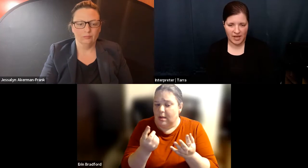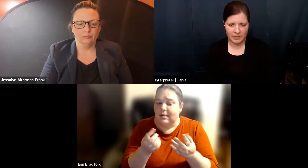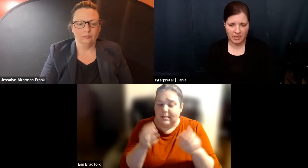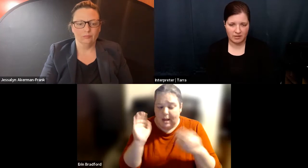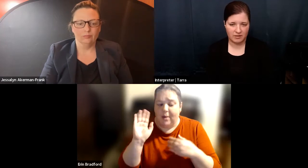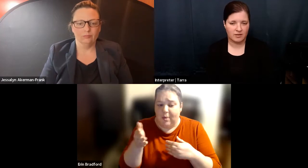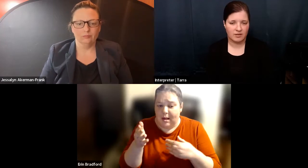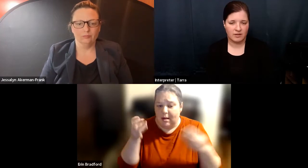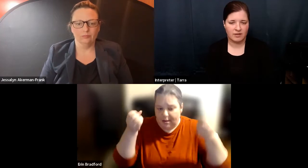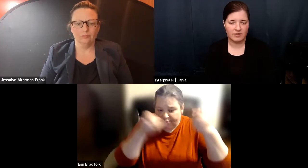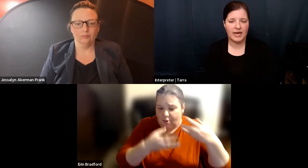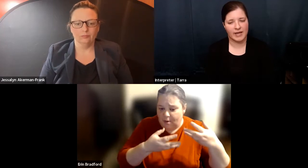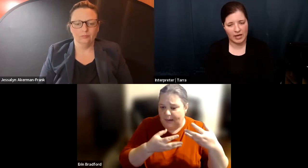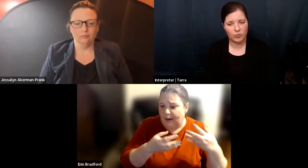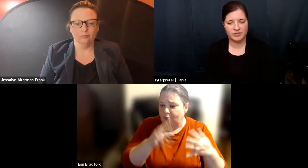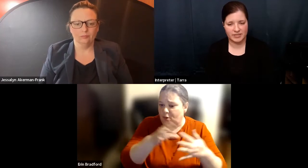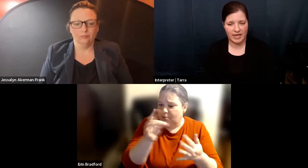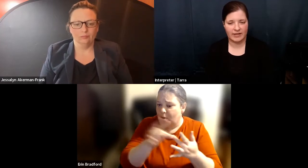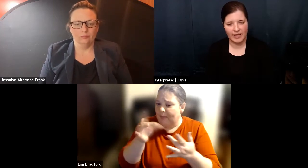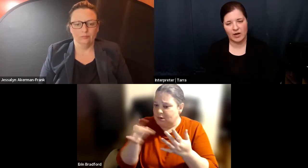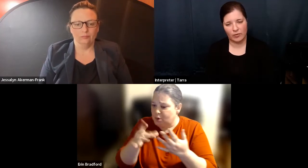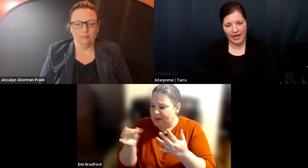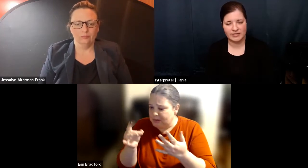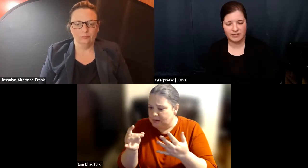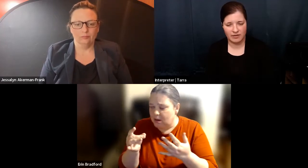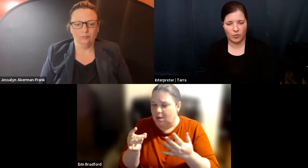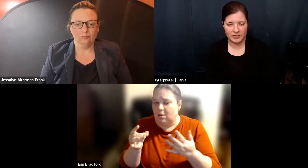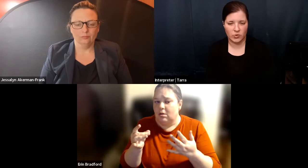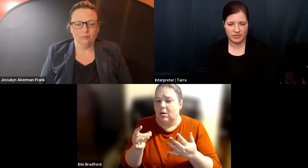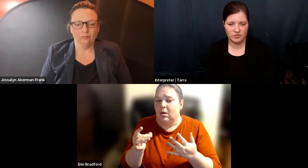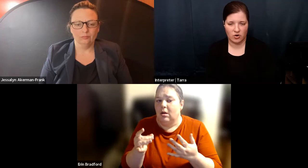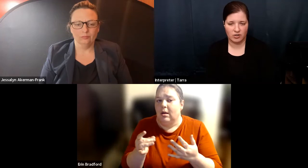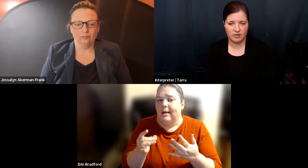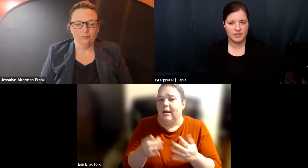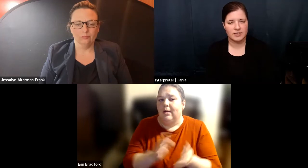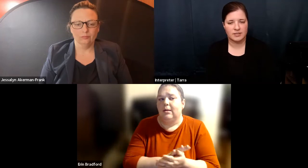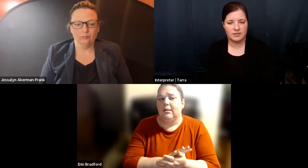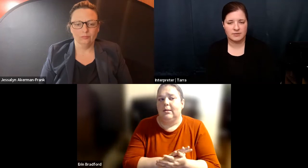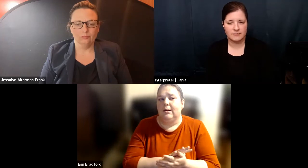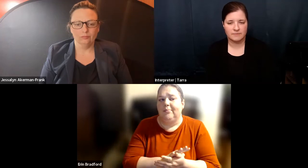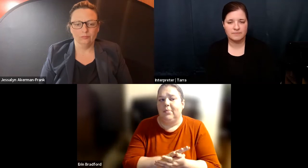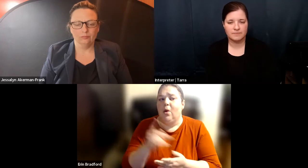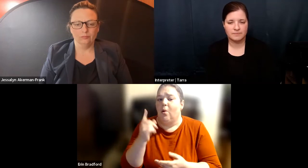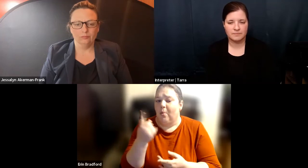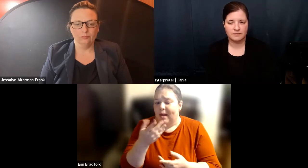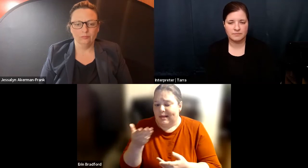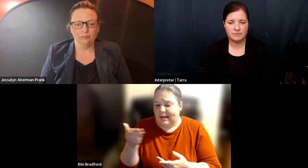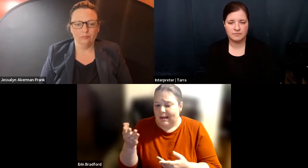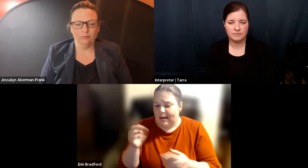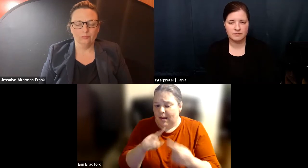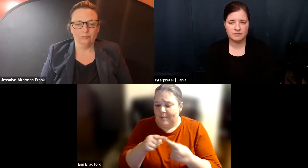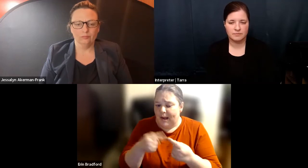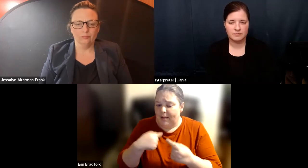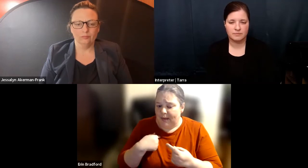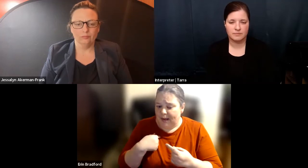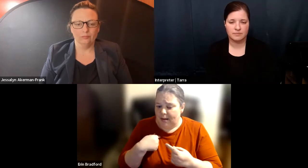going to have to eat that day.